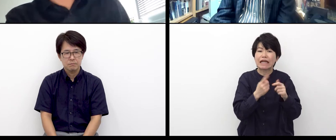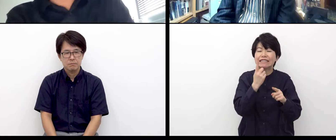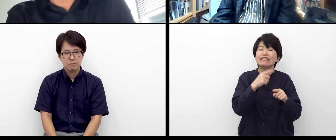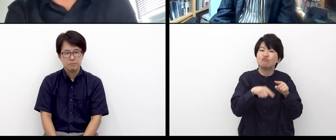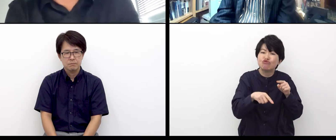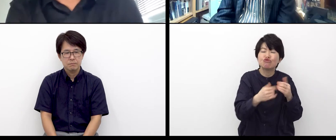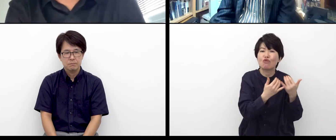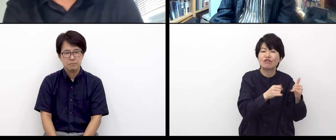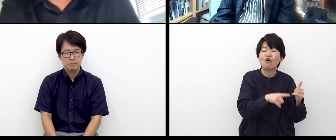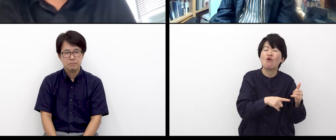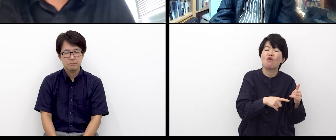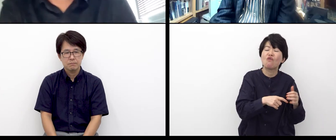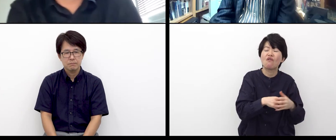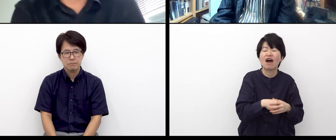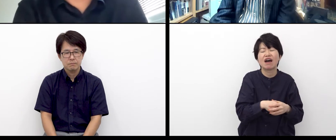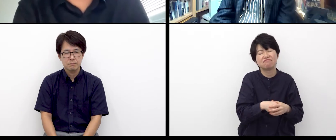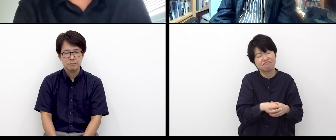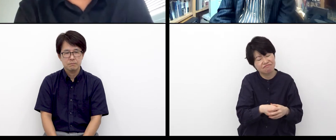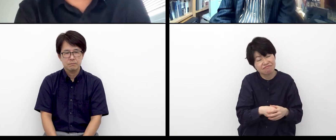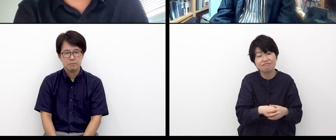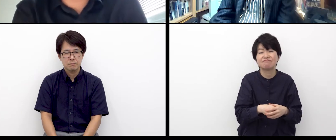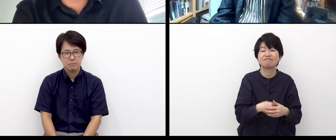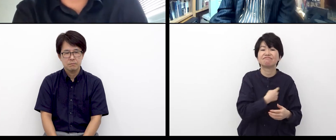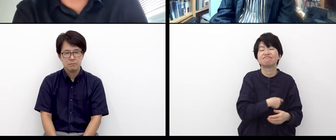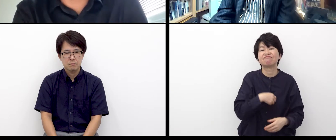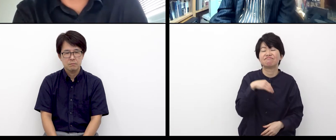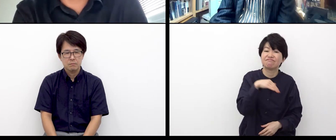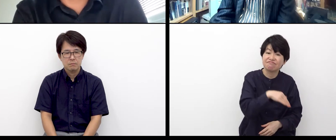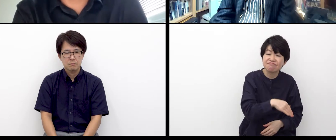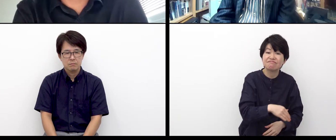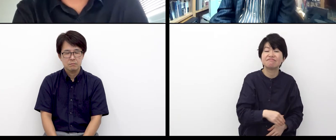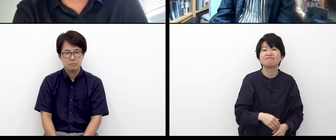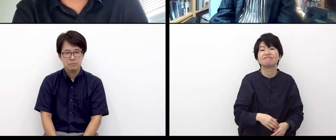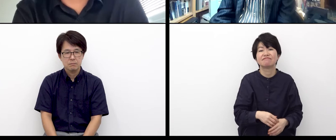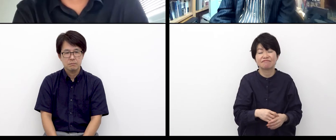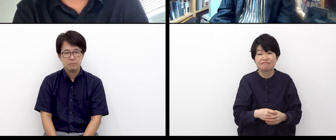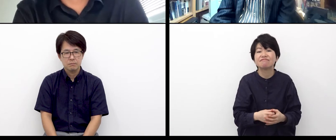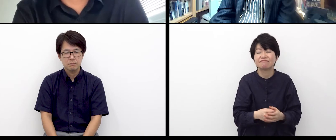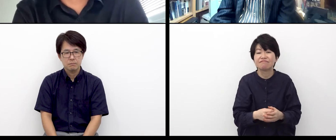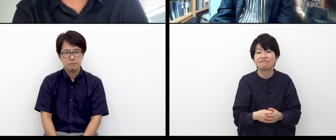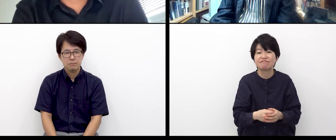They feel like we look at them just like looking at rare animals.